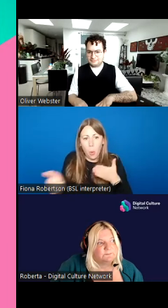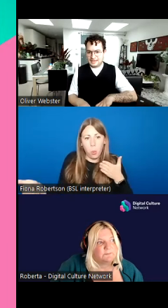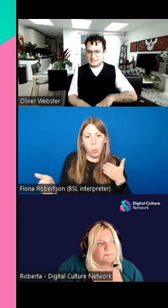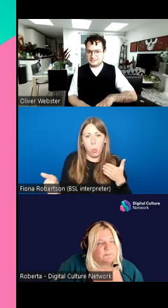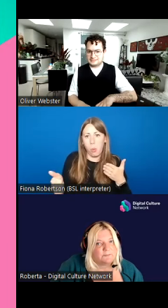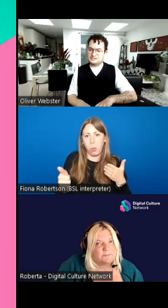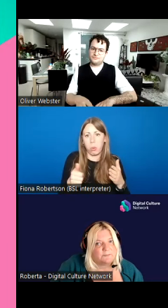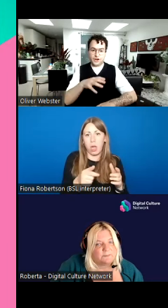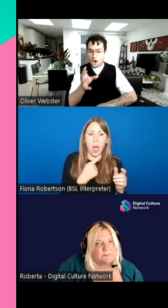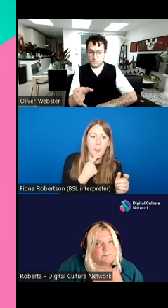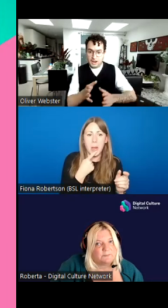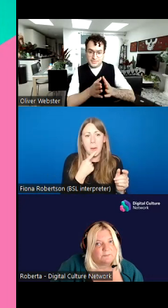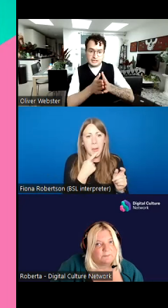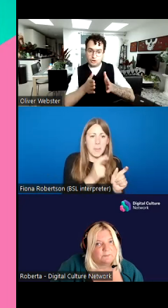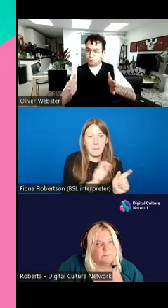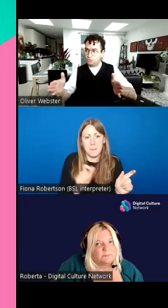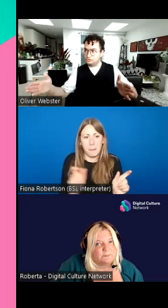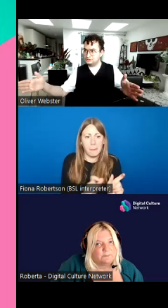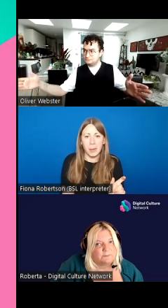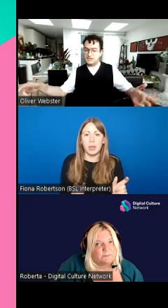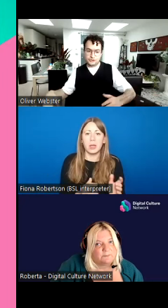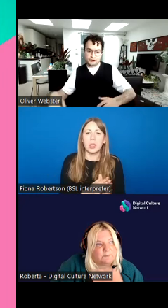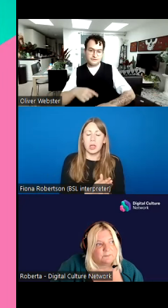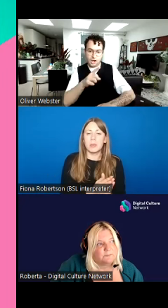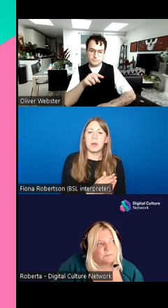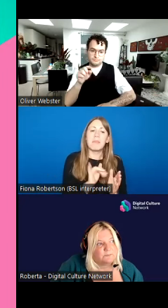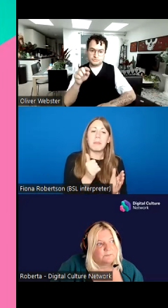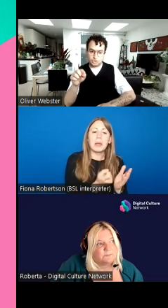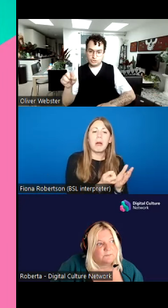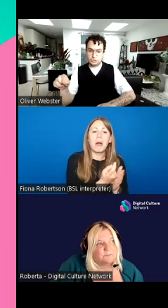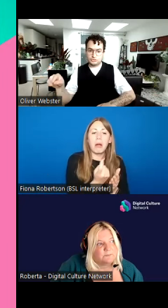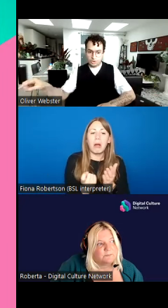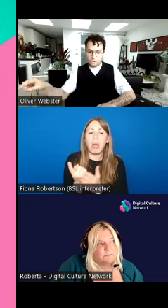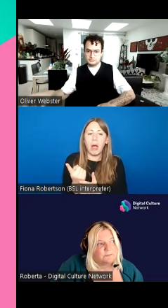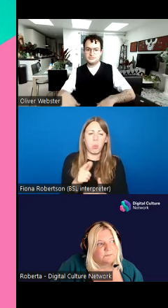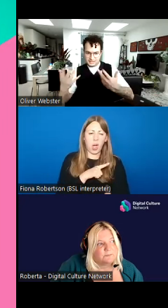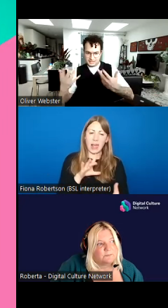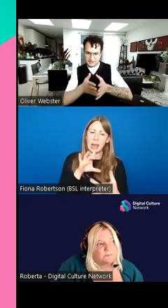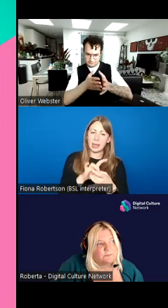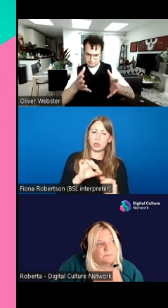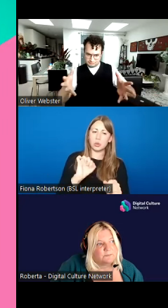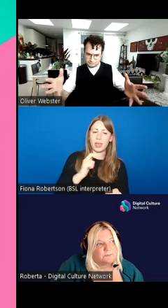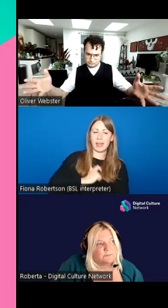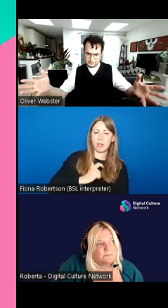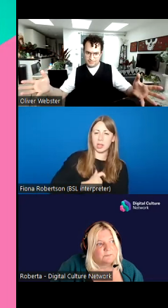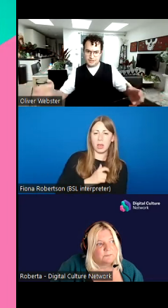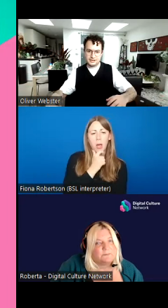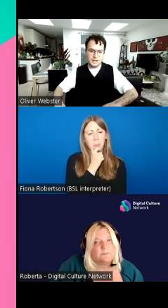If there's an um and then a long pause, then you could have an um.. to indicate what's happening,